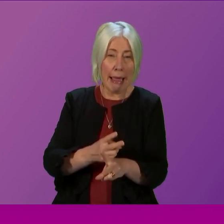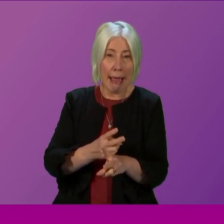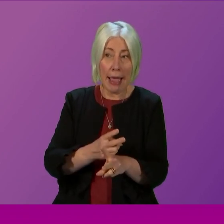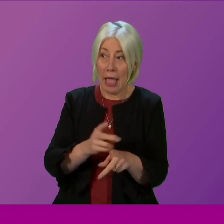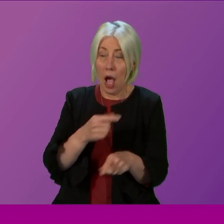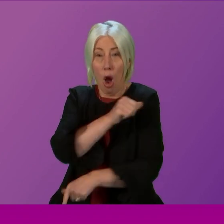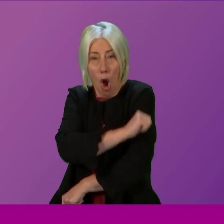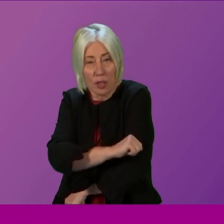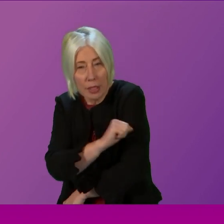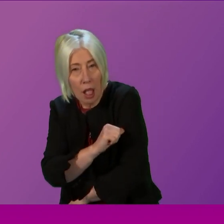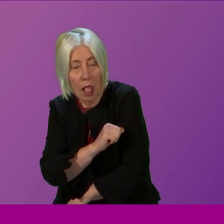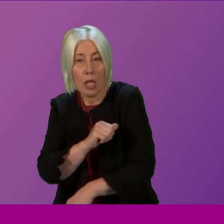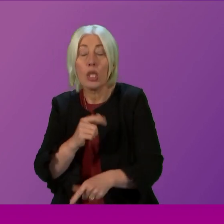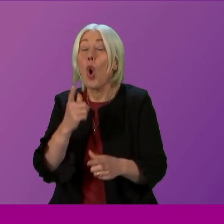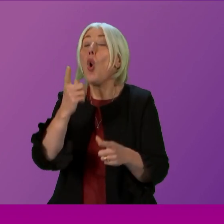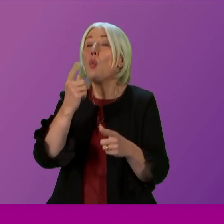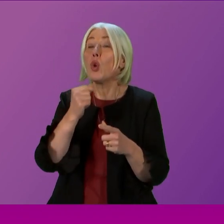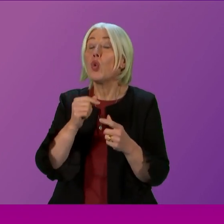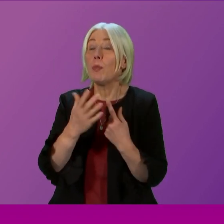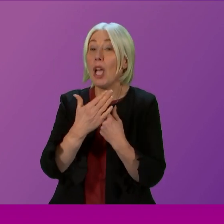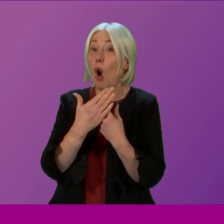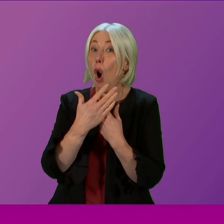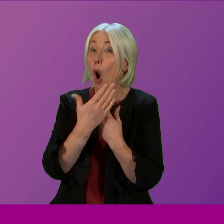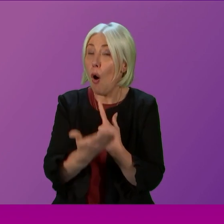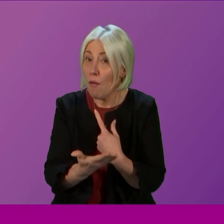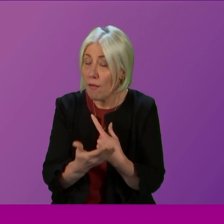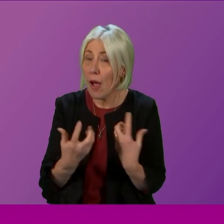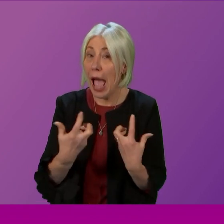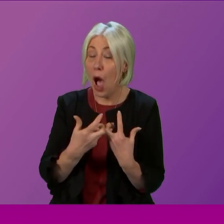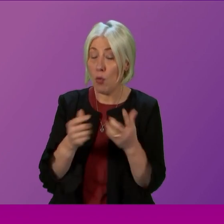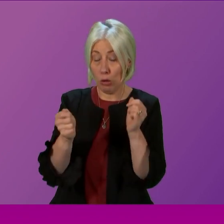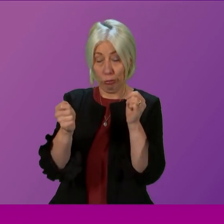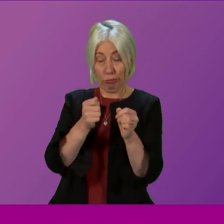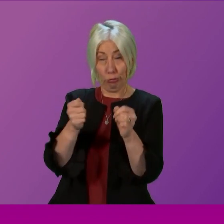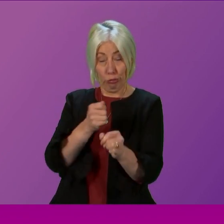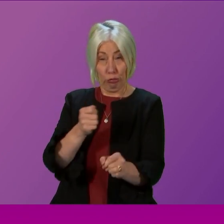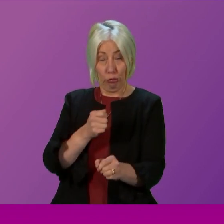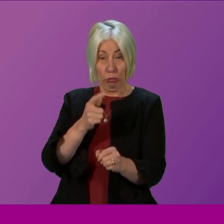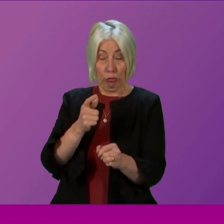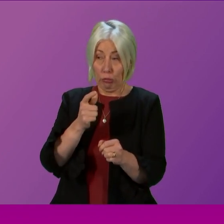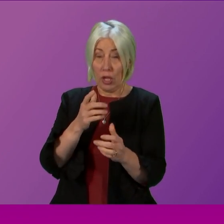our hospitals, could be alleviated by reform and by increasing further the capacity in social care,